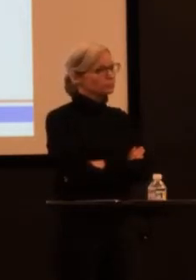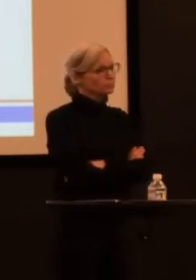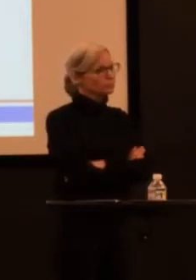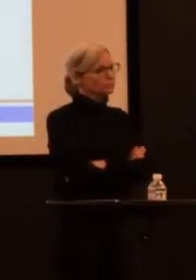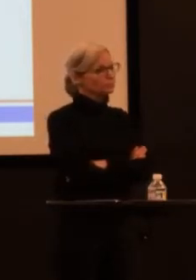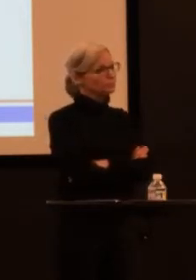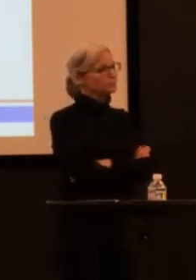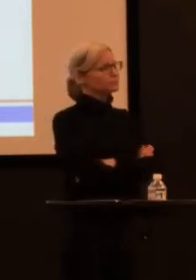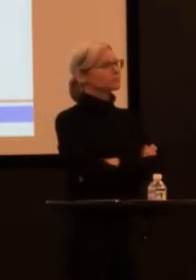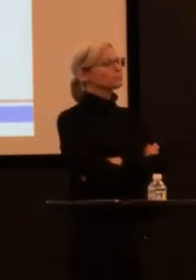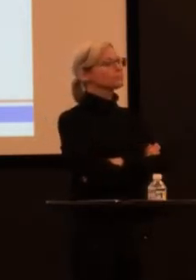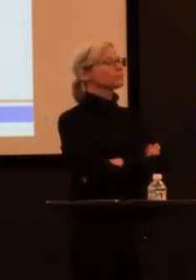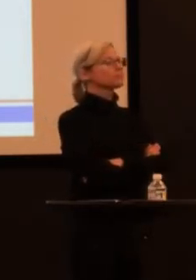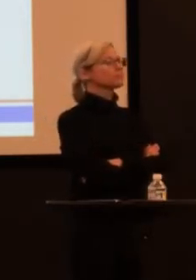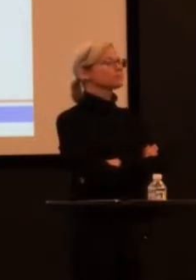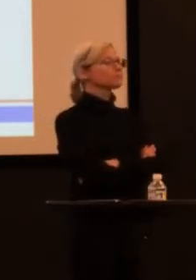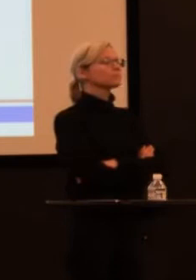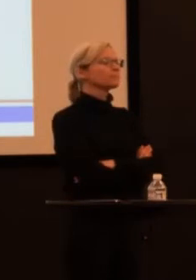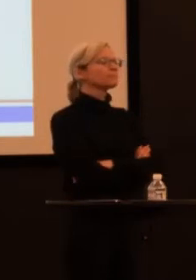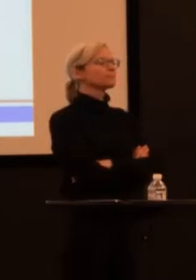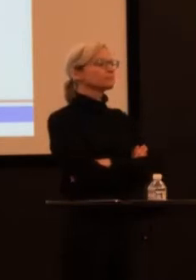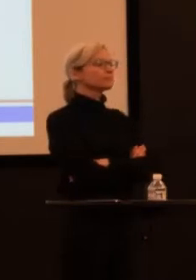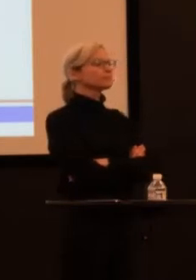that we're doing this, there is no precedence for us